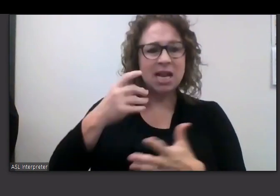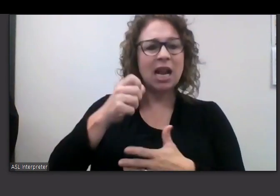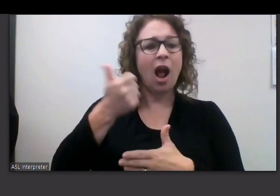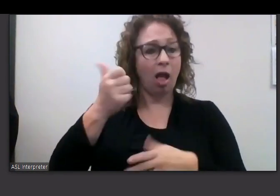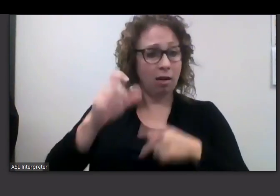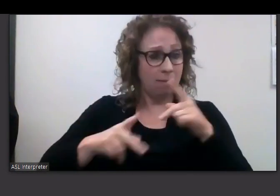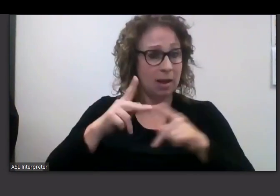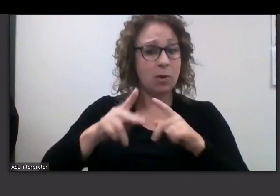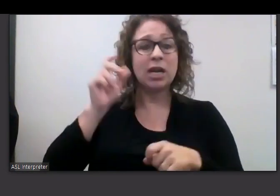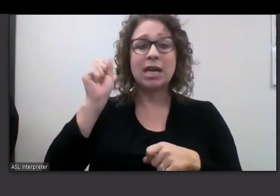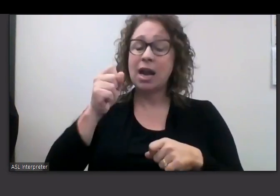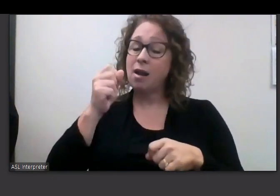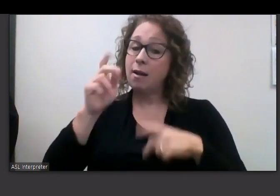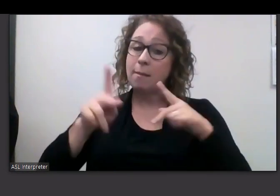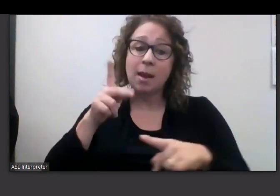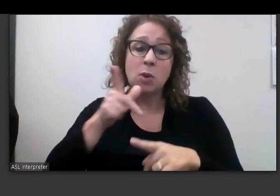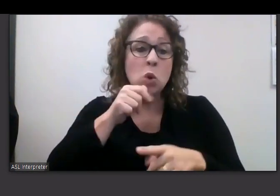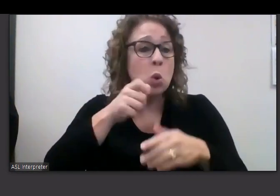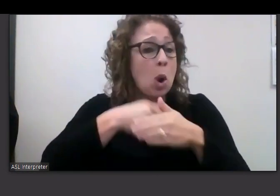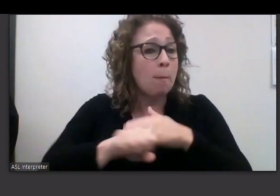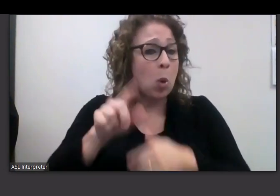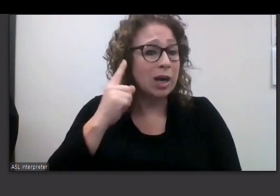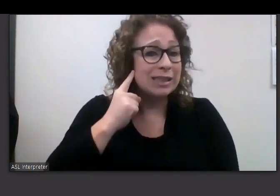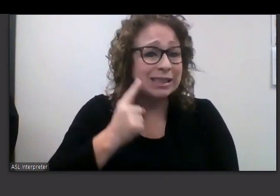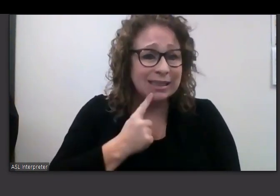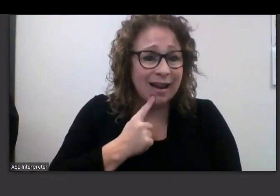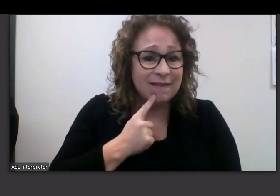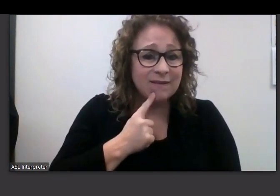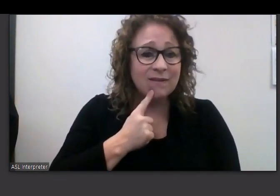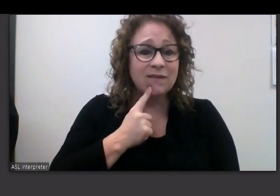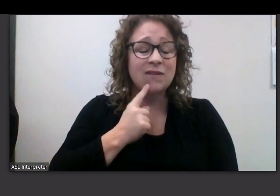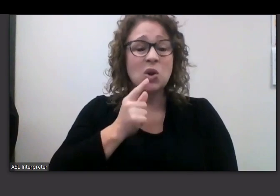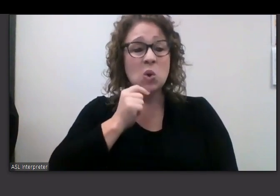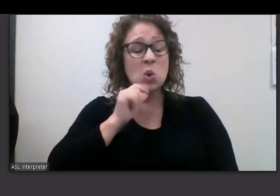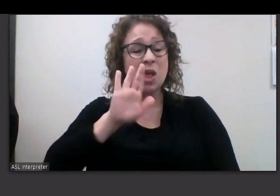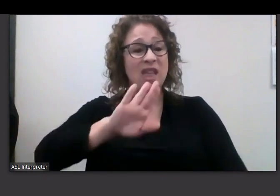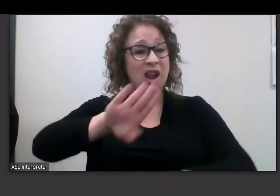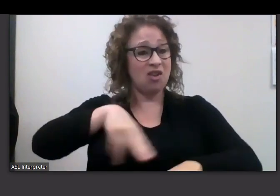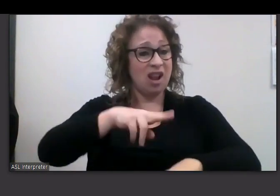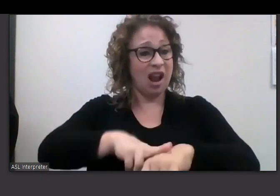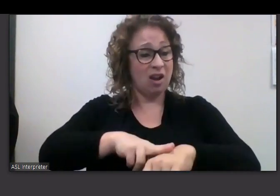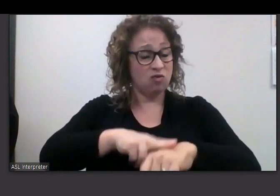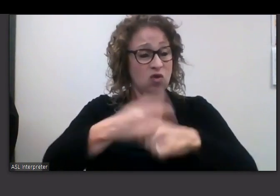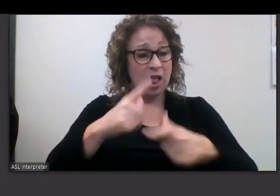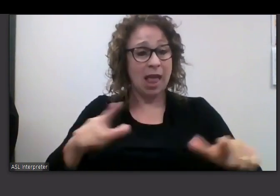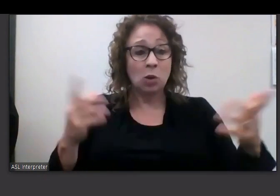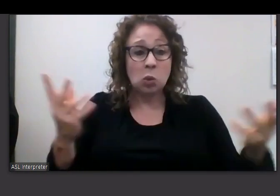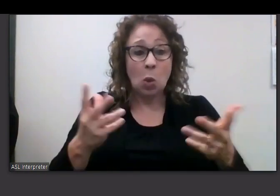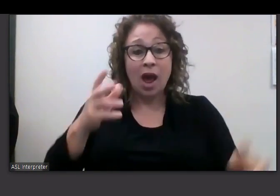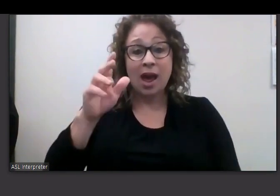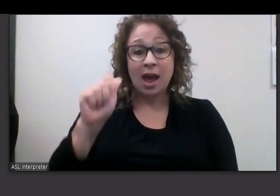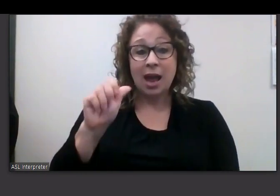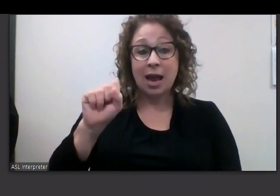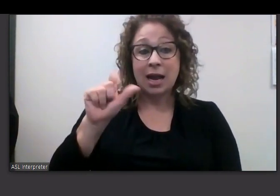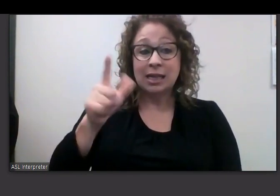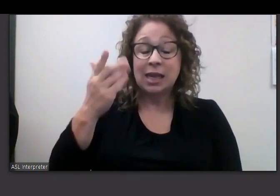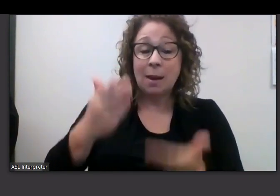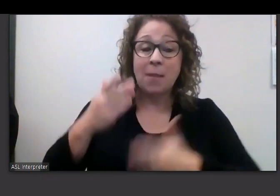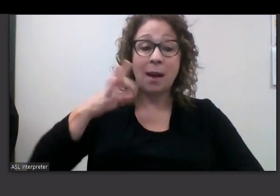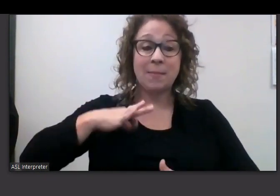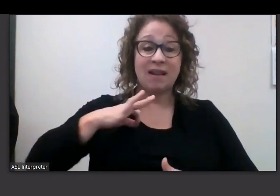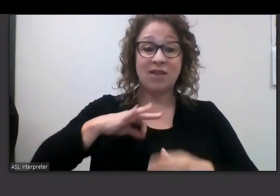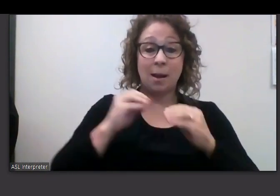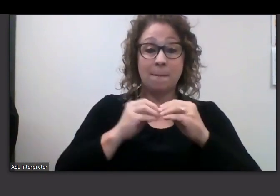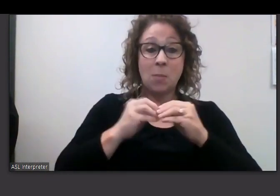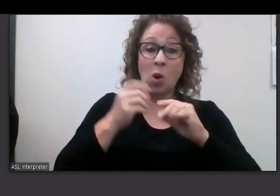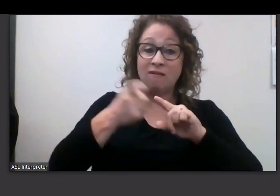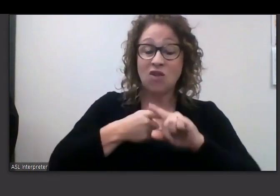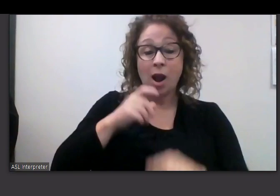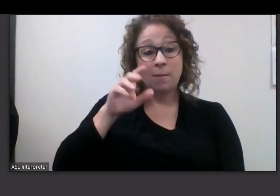for people who were born deaf whose native language is ASL, they might benefit more from an ASL interpreter